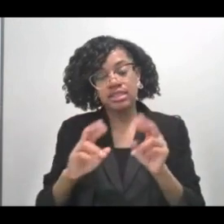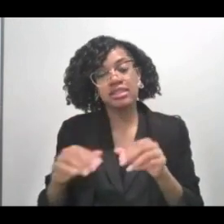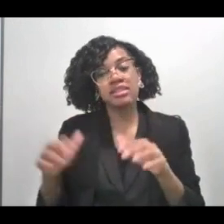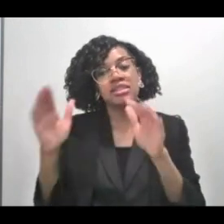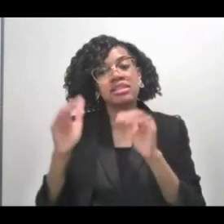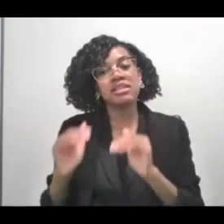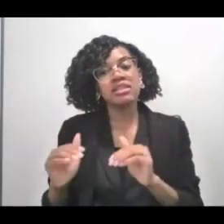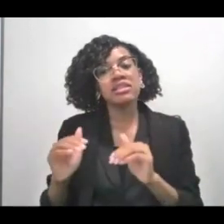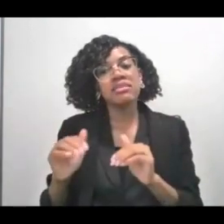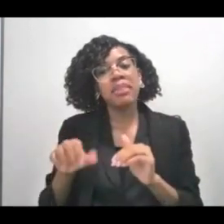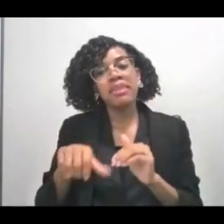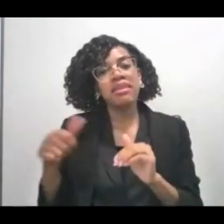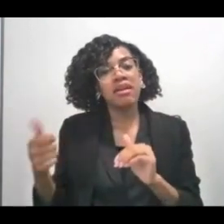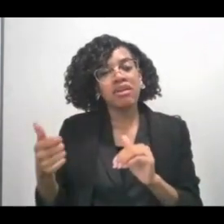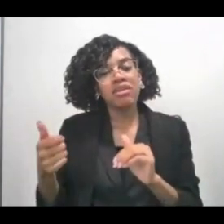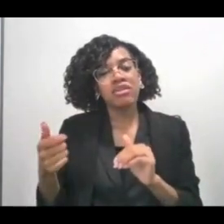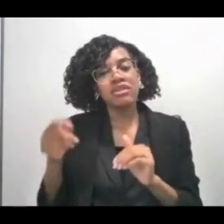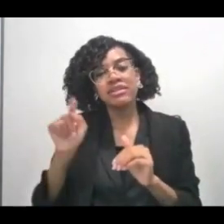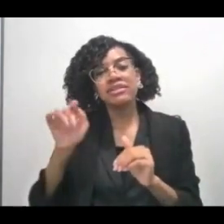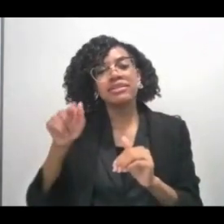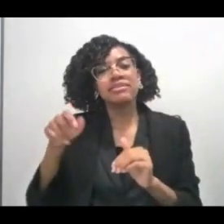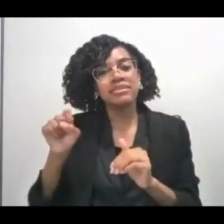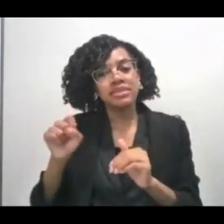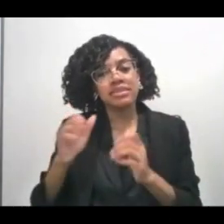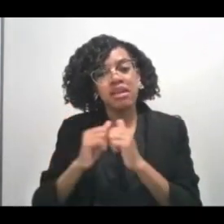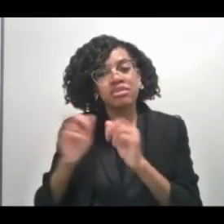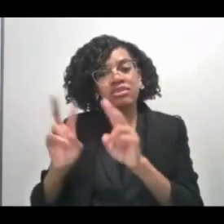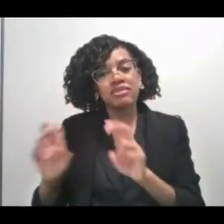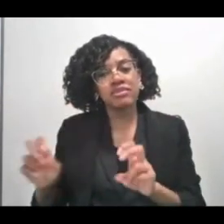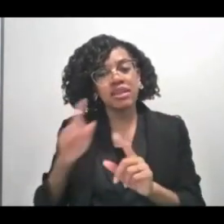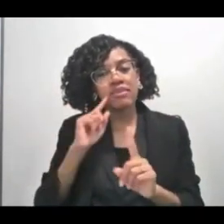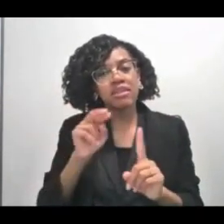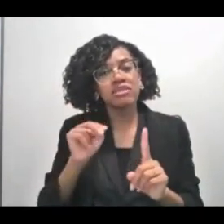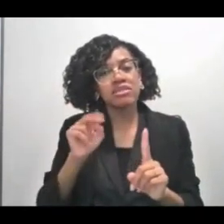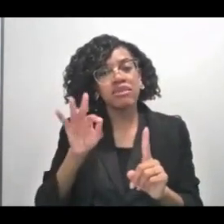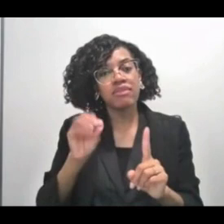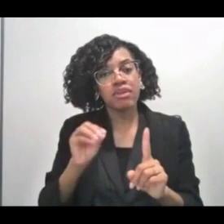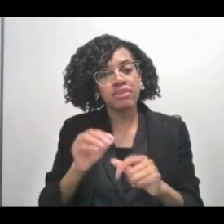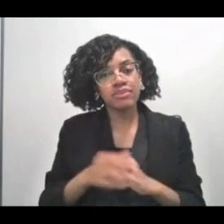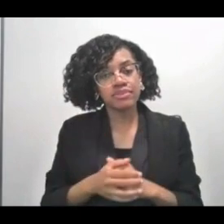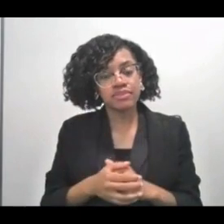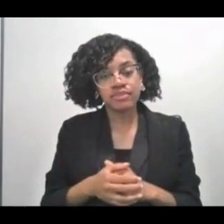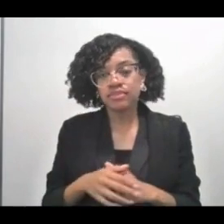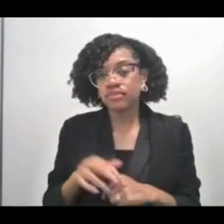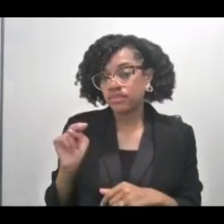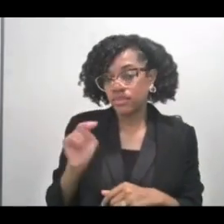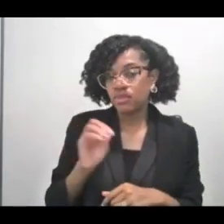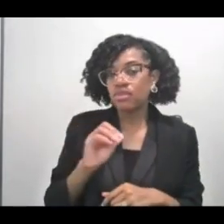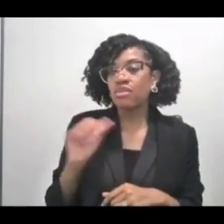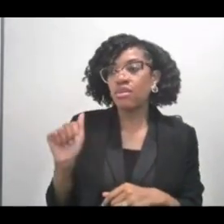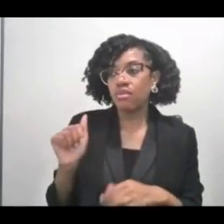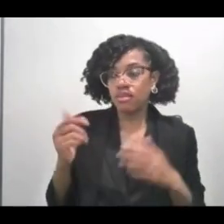Unknown: So NOAA has invested a fair amount of time and effort NOFO?